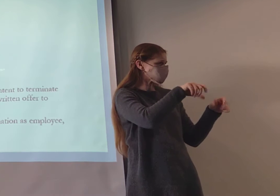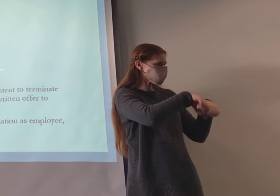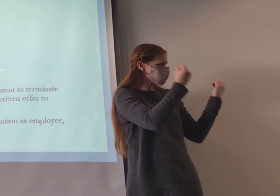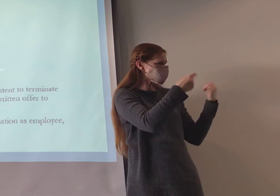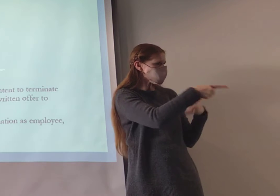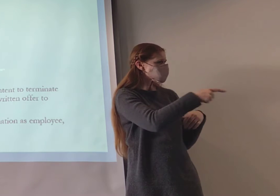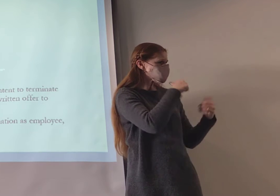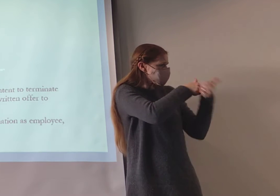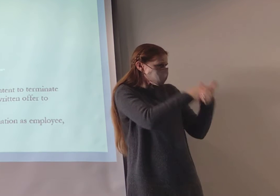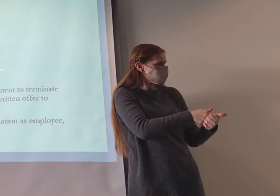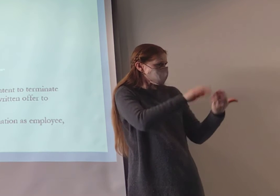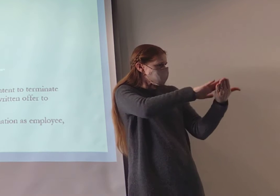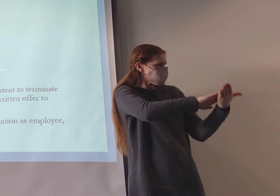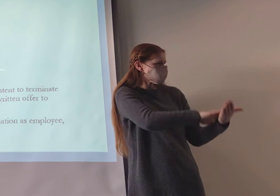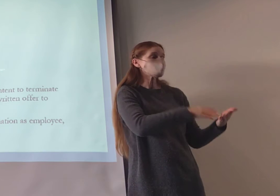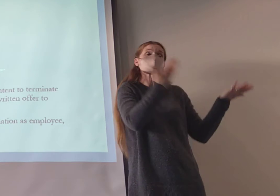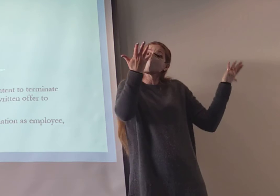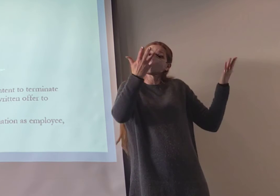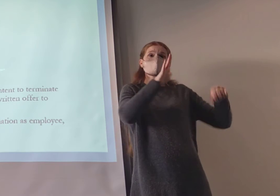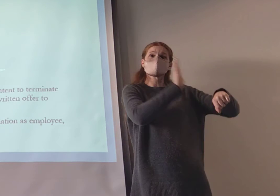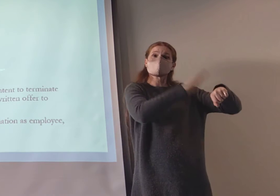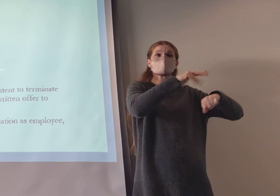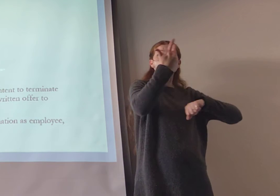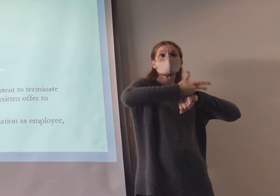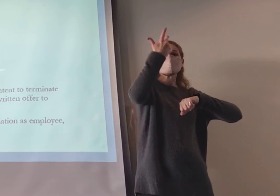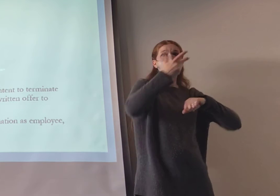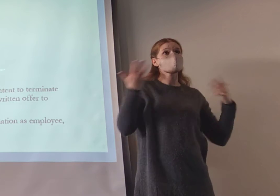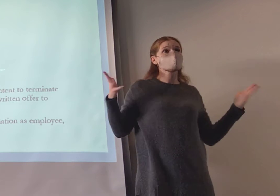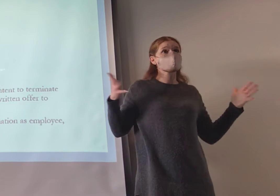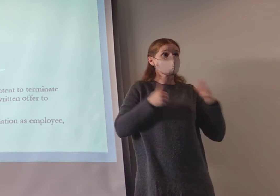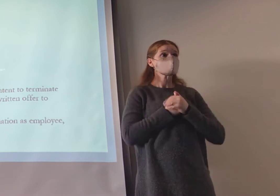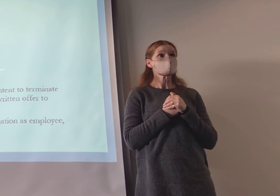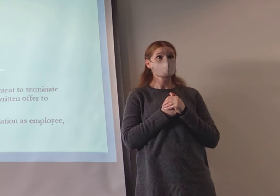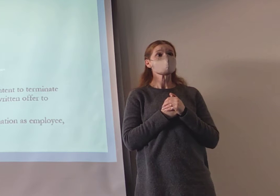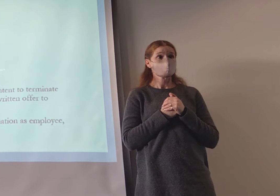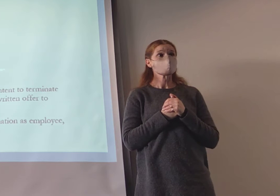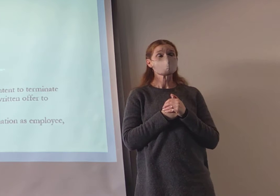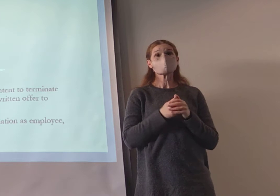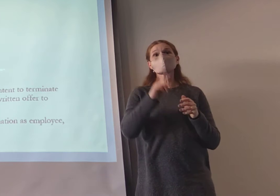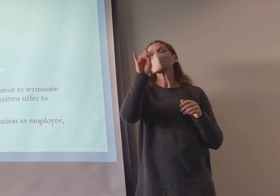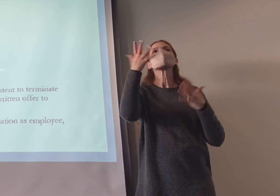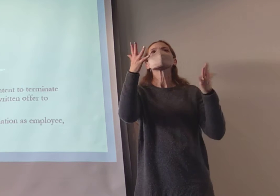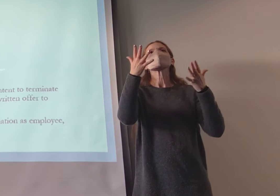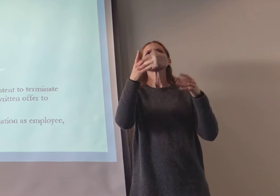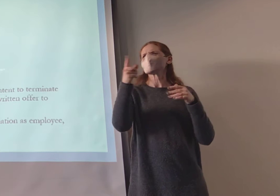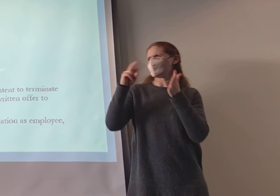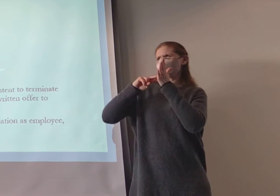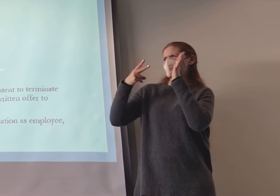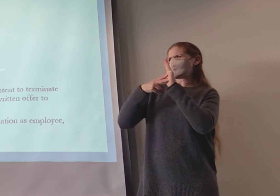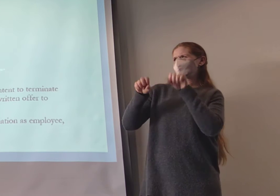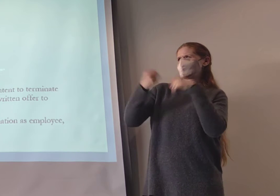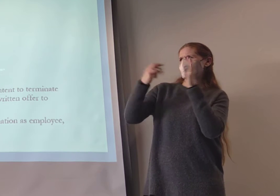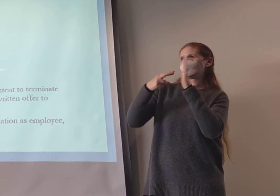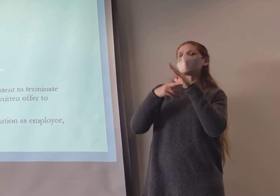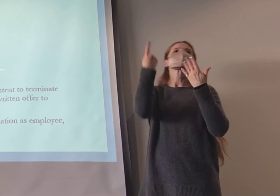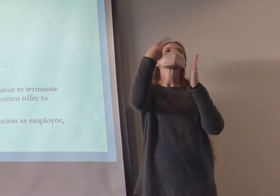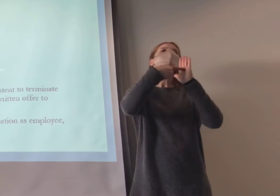When you have this breach, for example, if a lease said no pets are allowed and the tenant